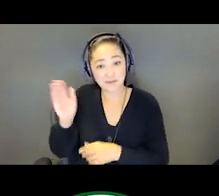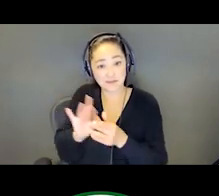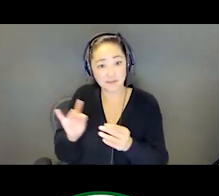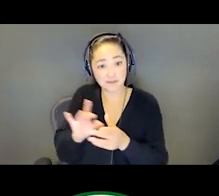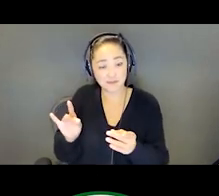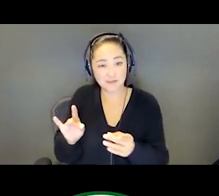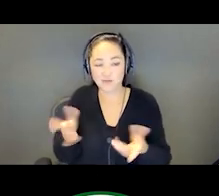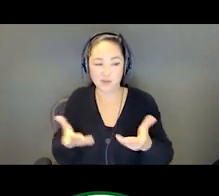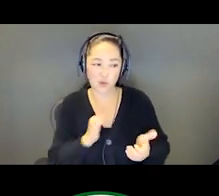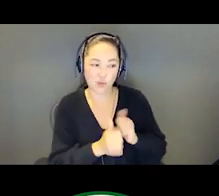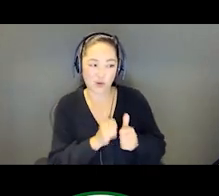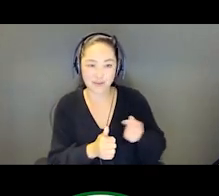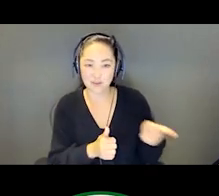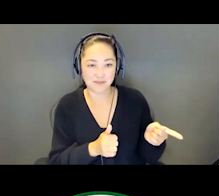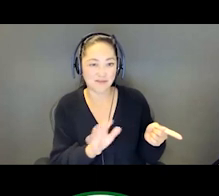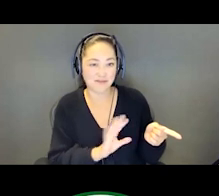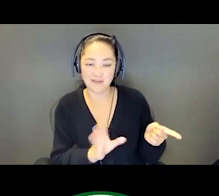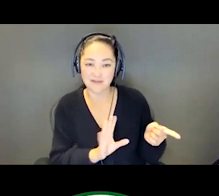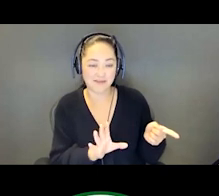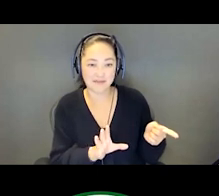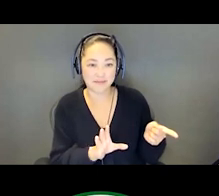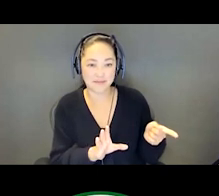competition, those products.